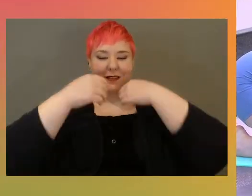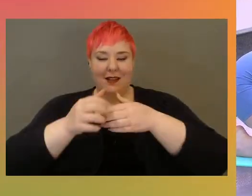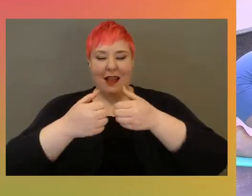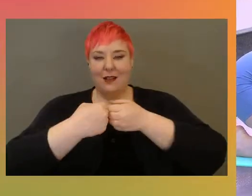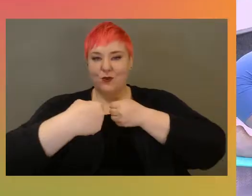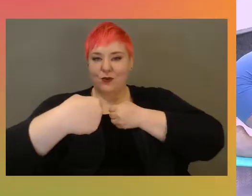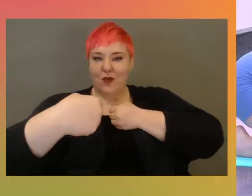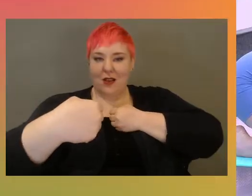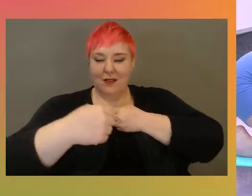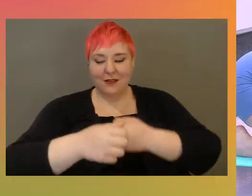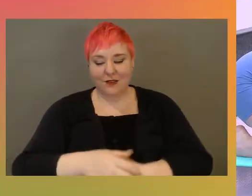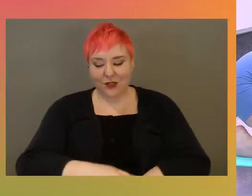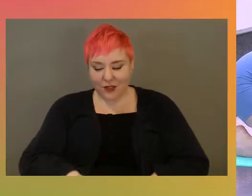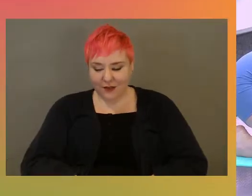HANDS TOWARD YOUR SHOULDER